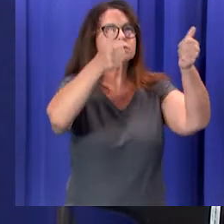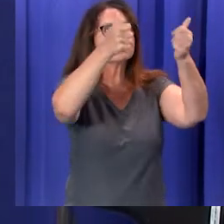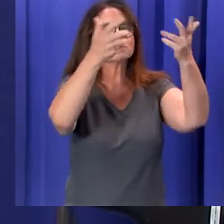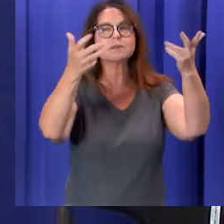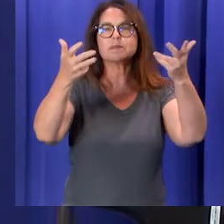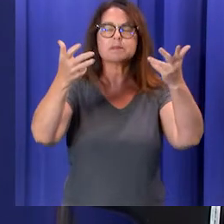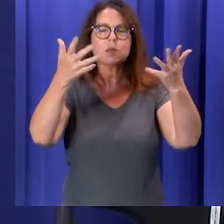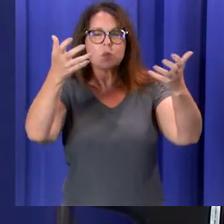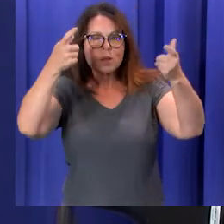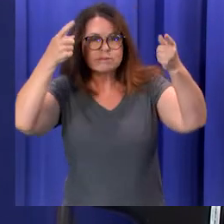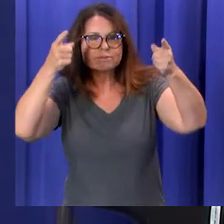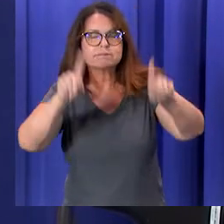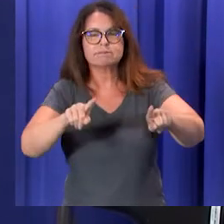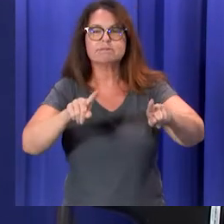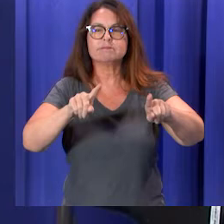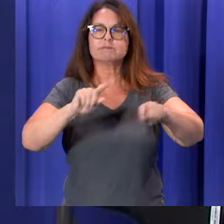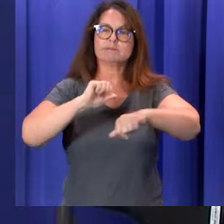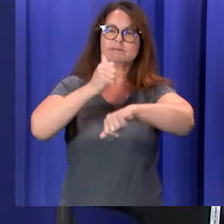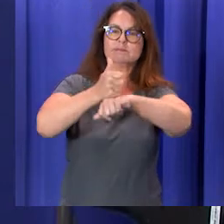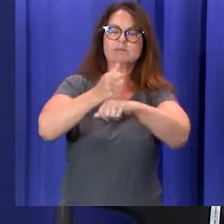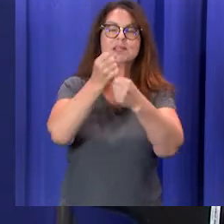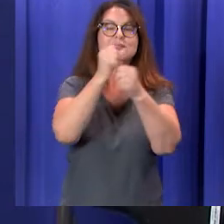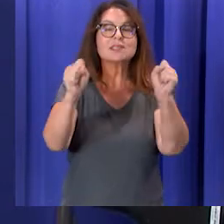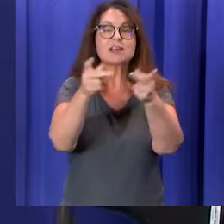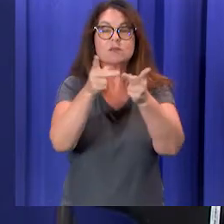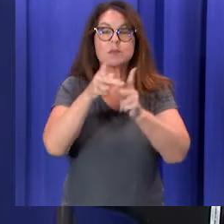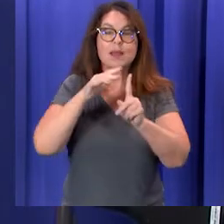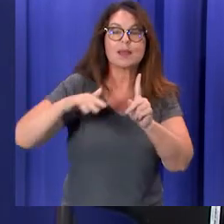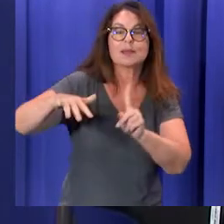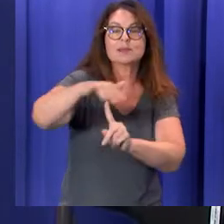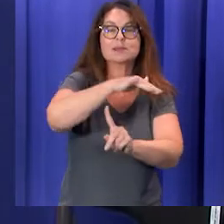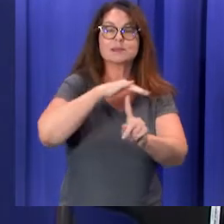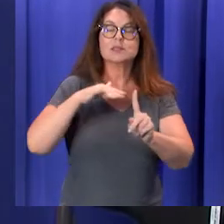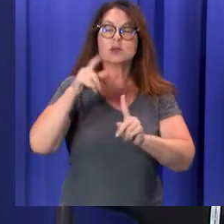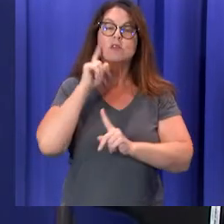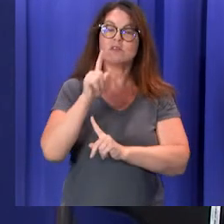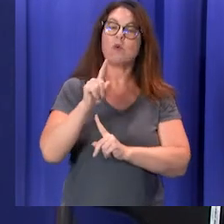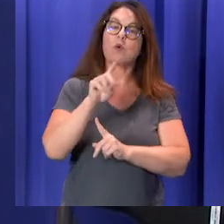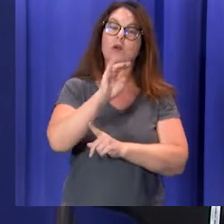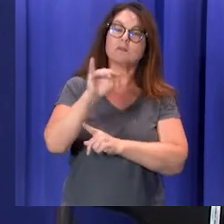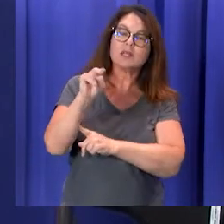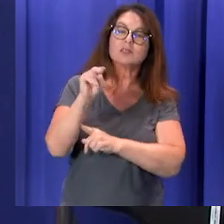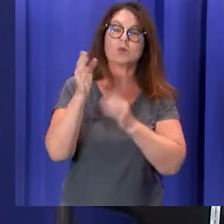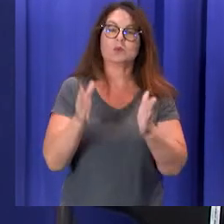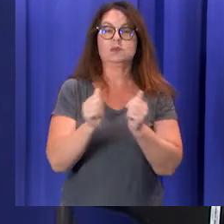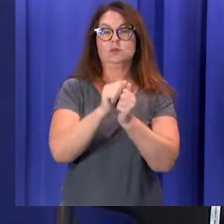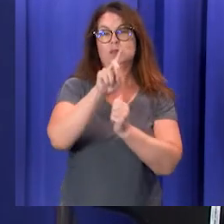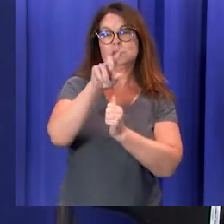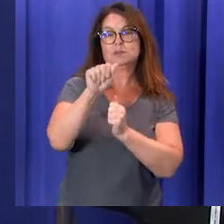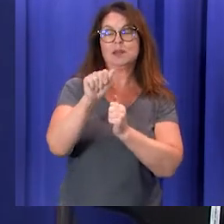with disabilities and aging Minnesotans. Unfortunately, our leaders have not stepped up